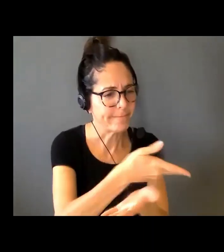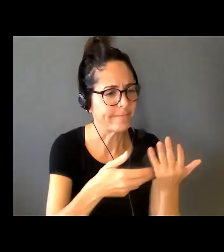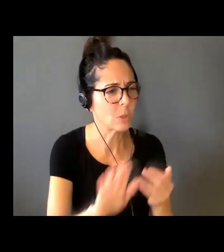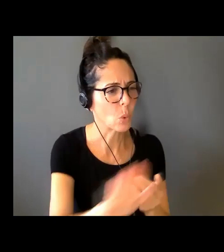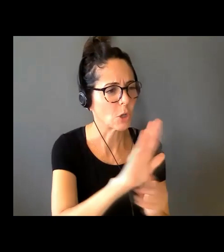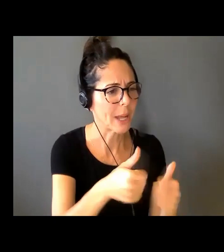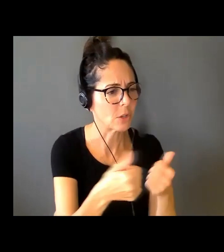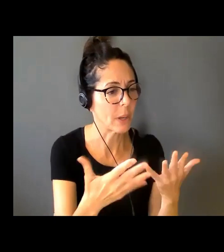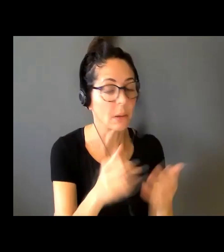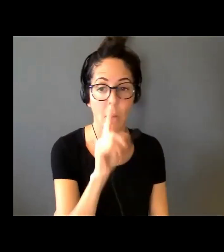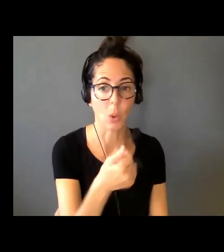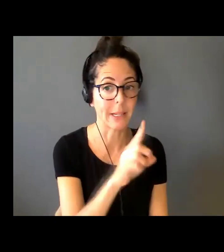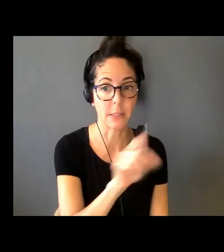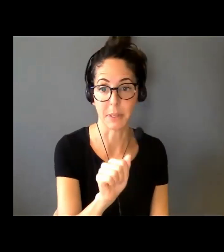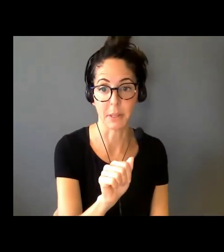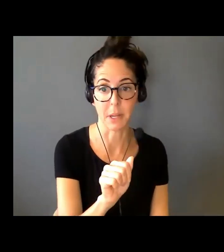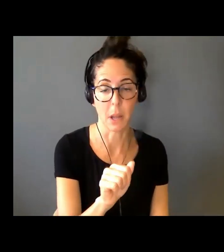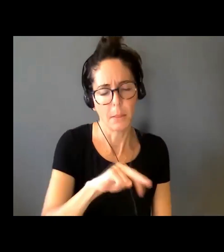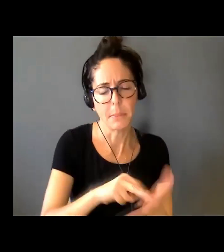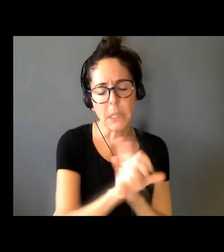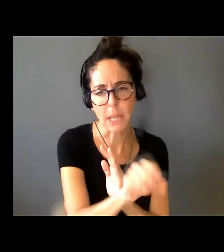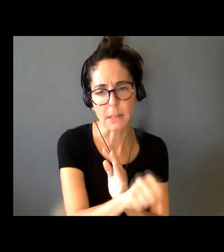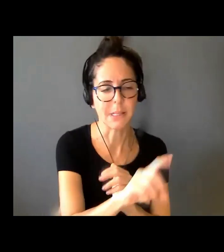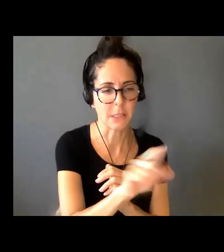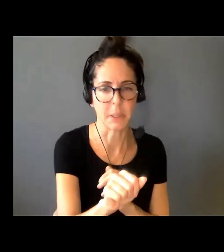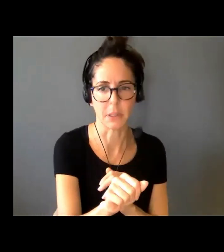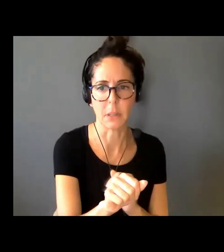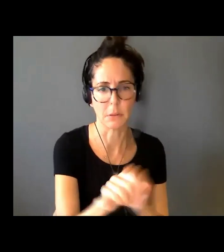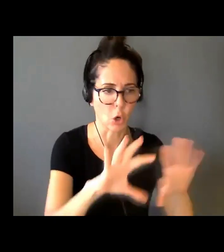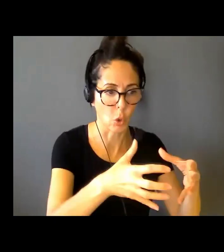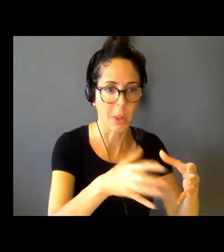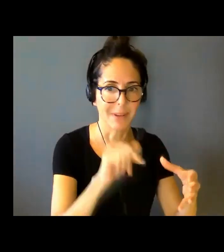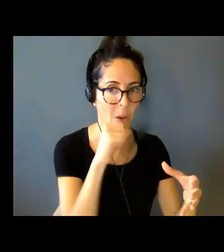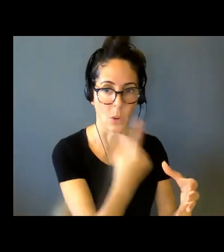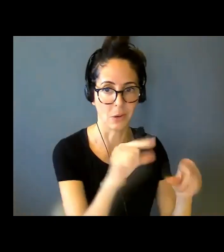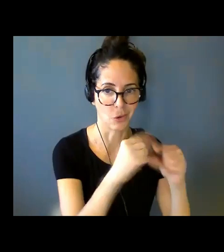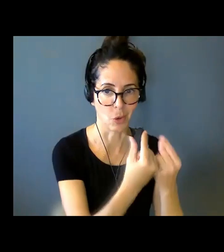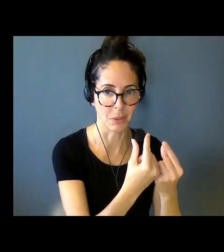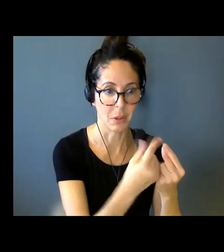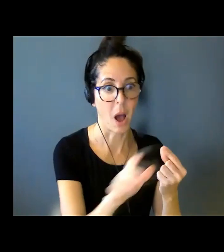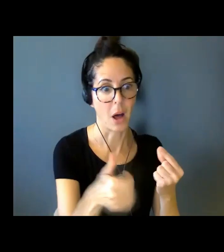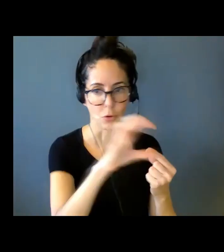because yes, people with disabilities are a group, but there are also other groups. Which you can see